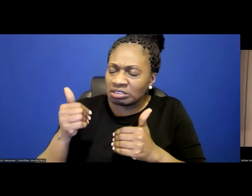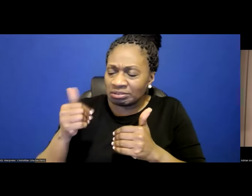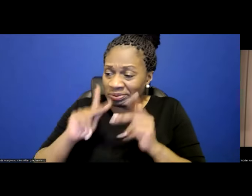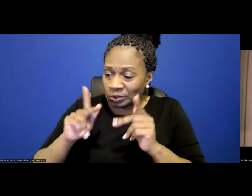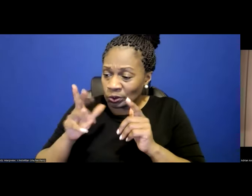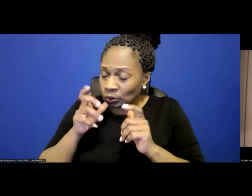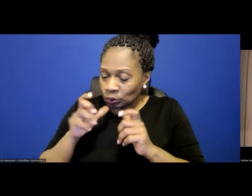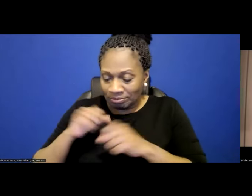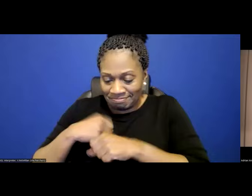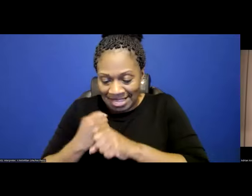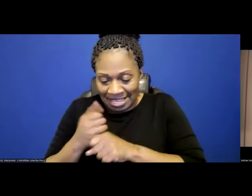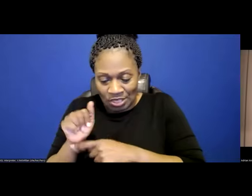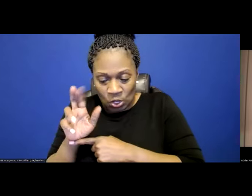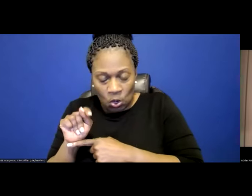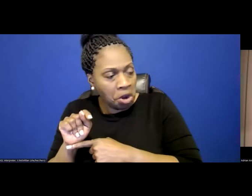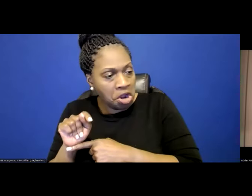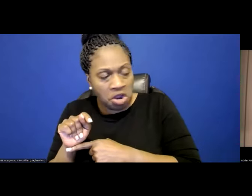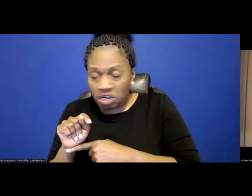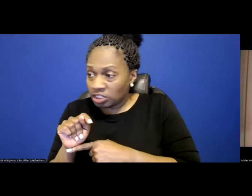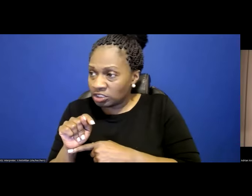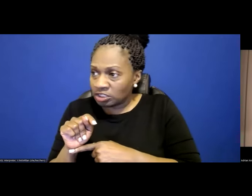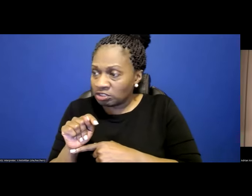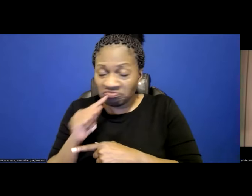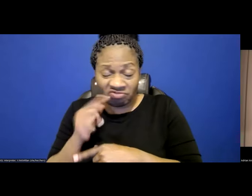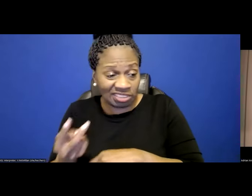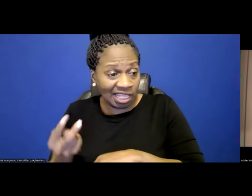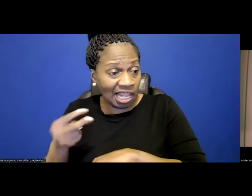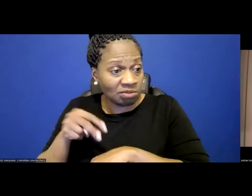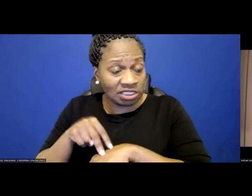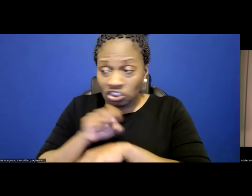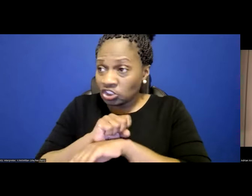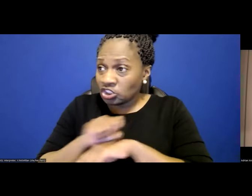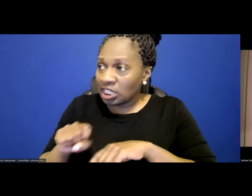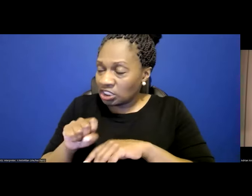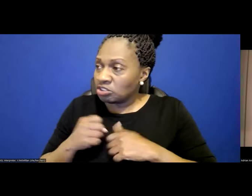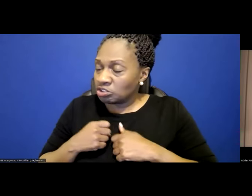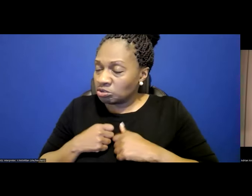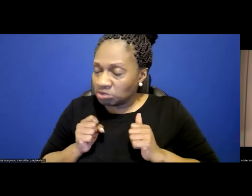who are making the art, really just getting up to that stage where I find the disclosure aspects the most challenging.